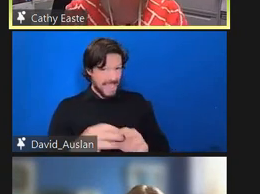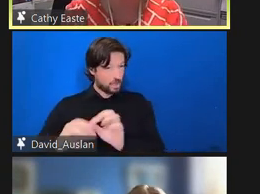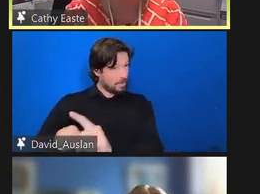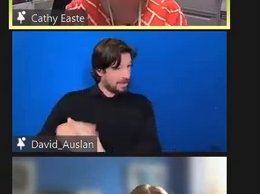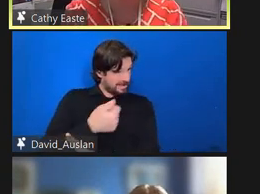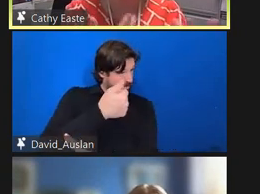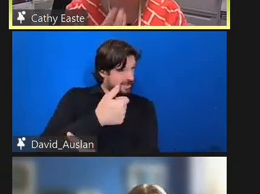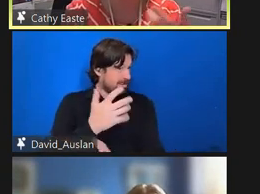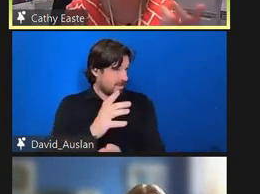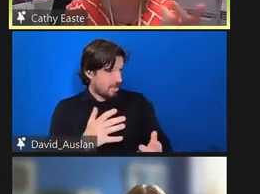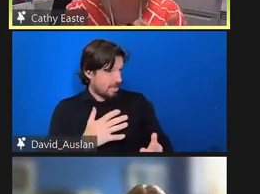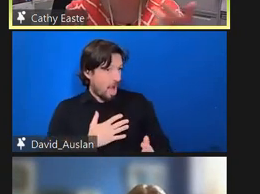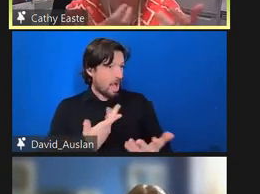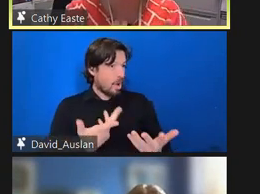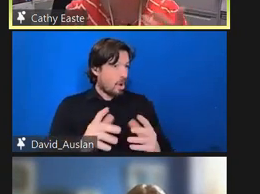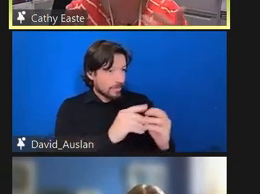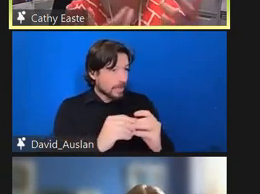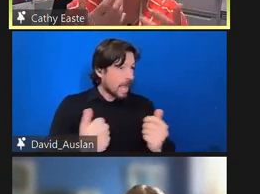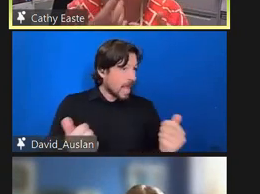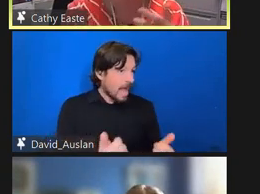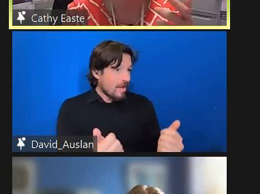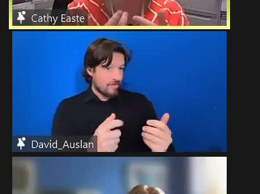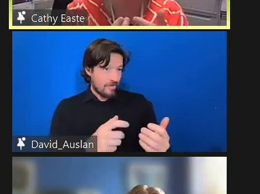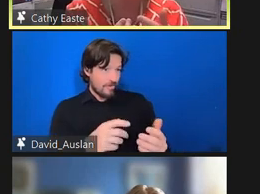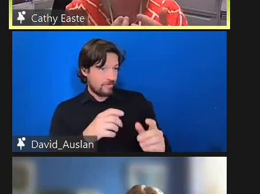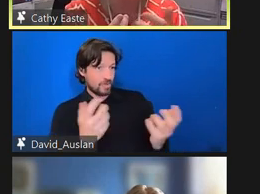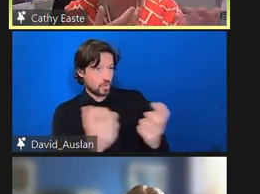is working for them in terms of how they're studying and they're getting the terminology.